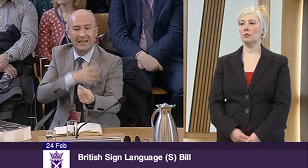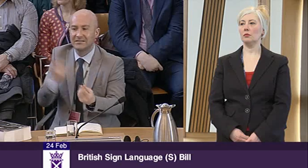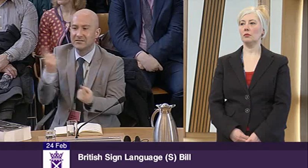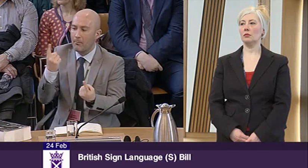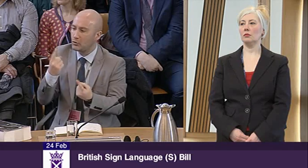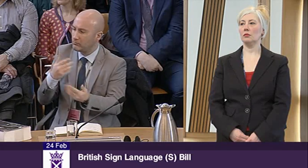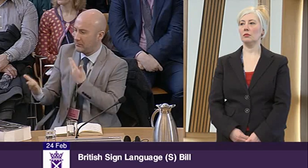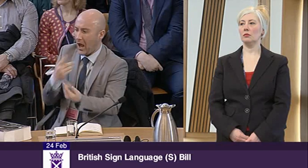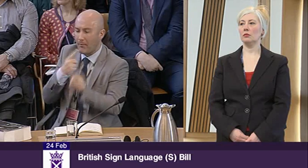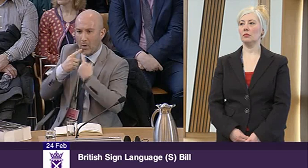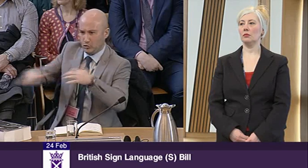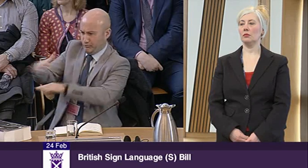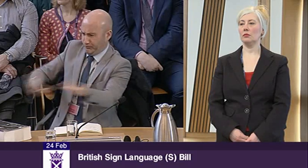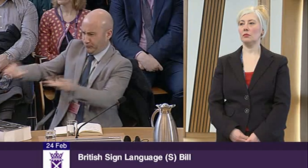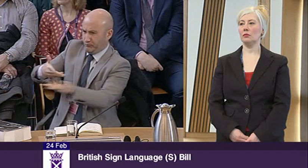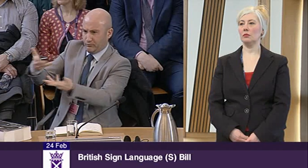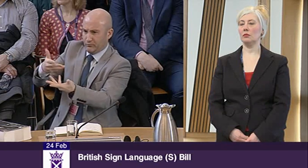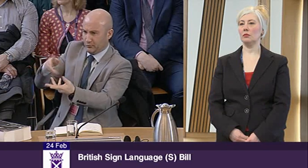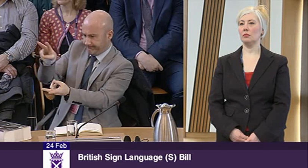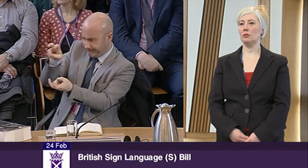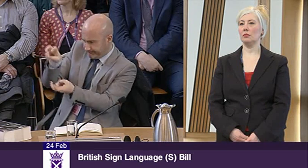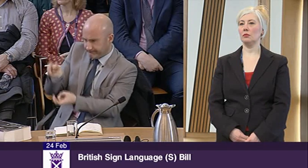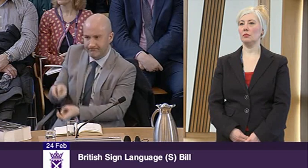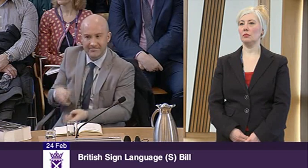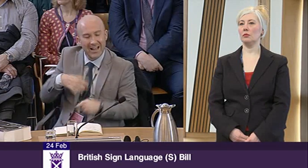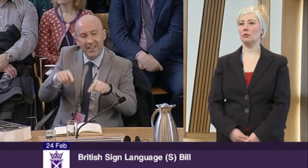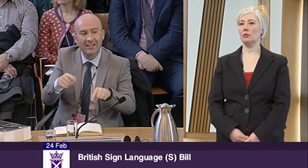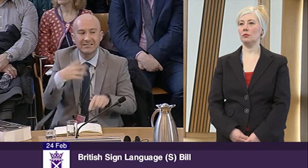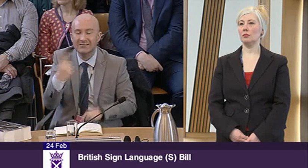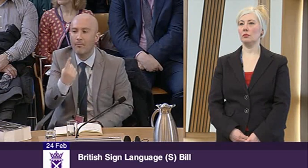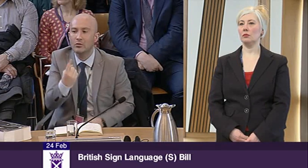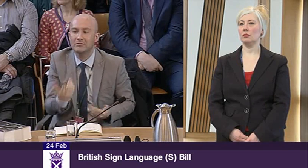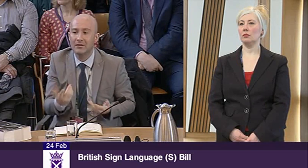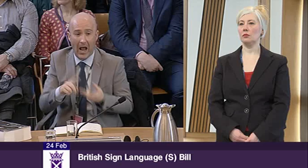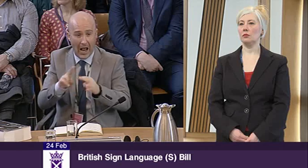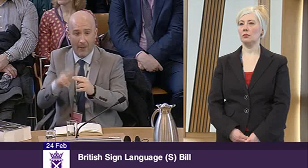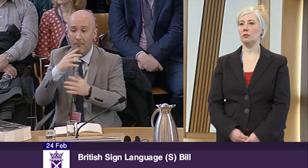the thoughts of the advisory group and present them to Parliament. The advisory group is